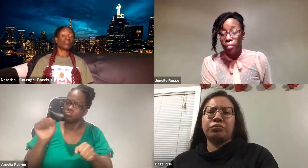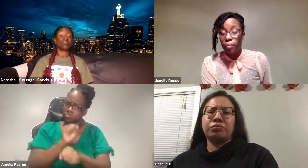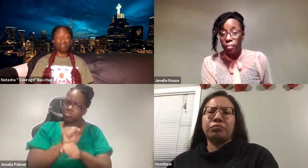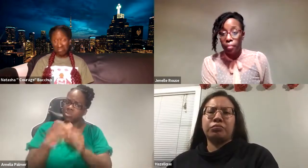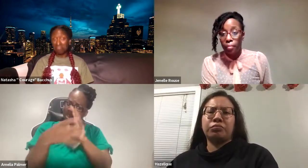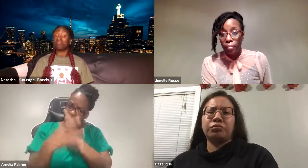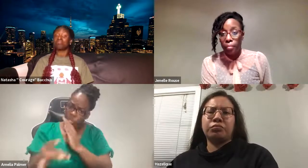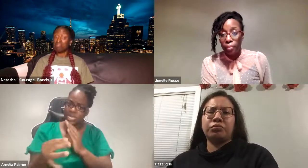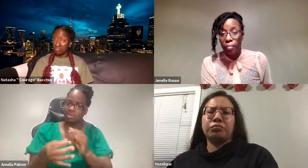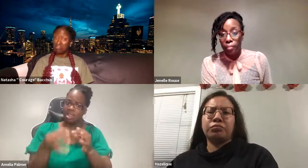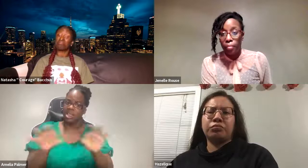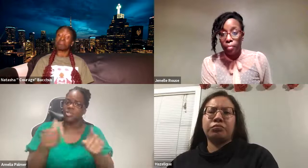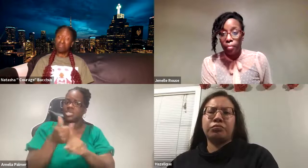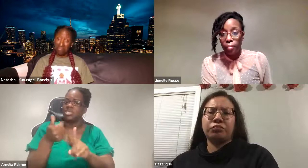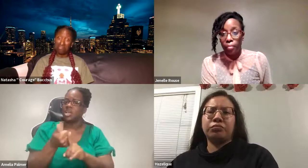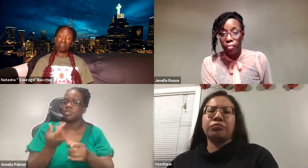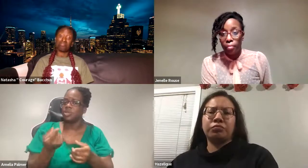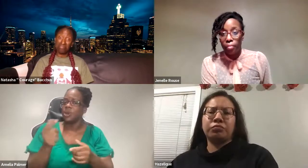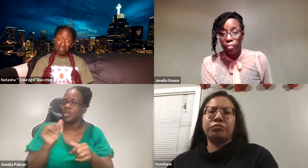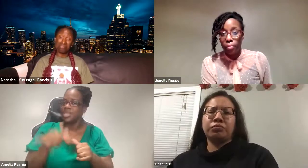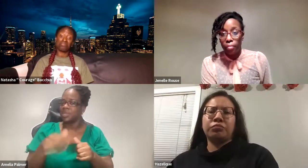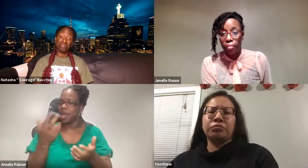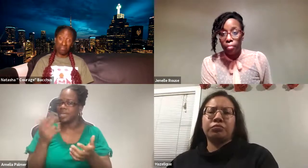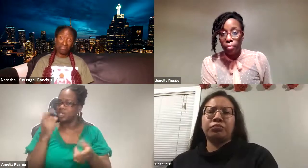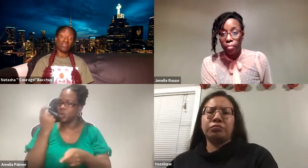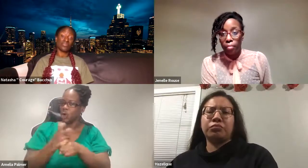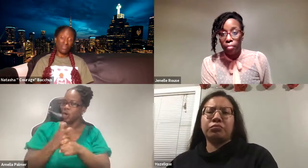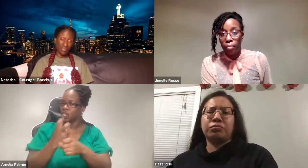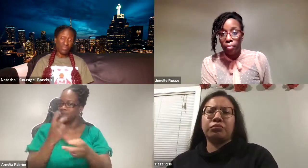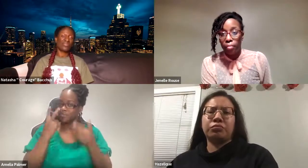and it takes a certain number of years to become fluent in a language, six or seven years some